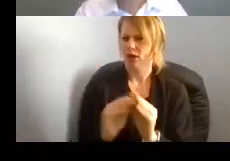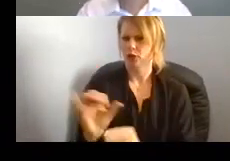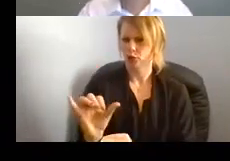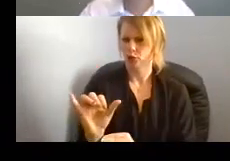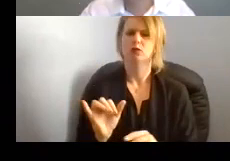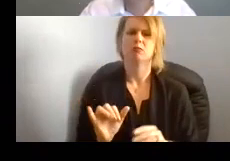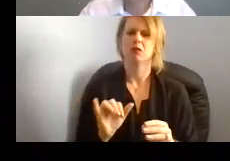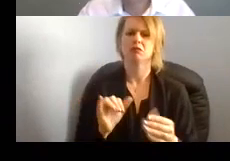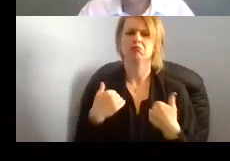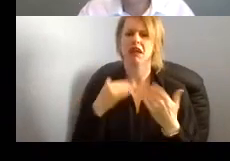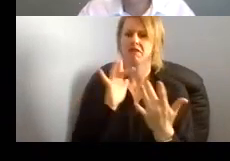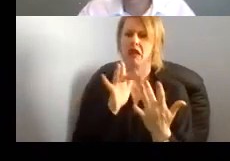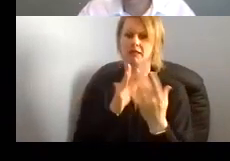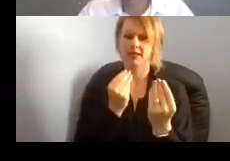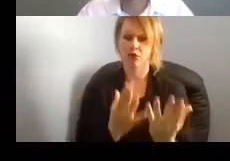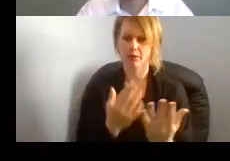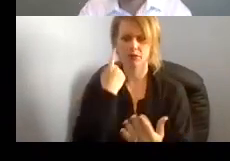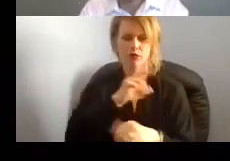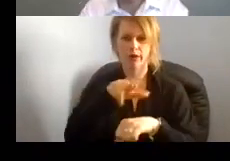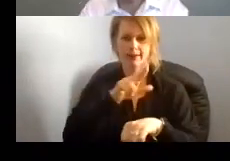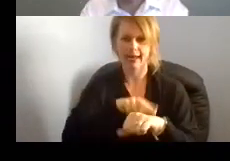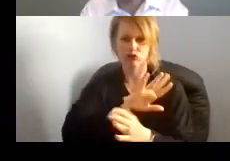information for the National Center for School Crisis and Bereavement.